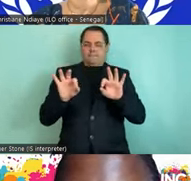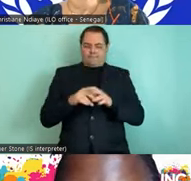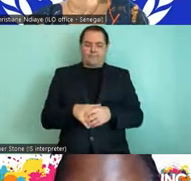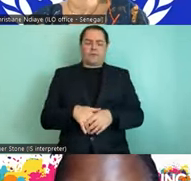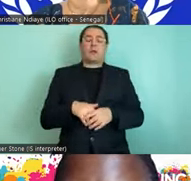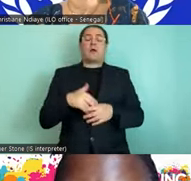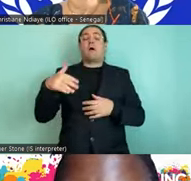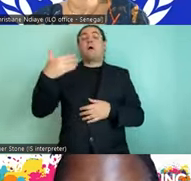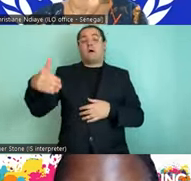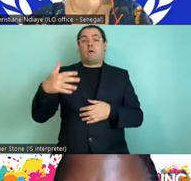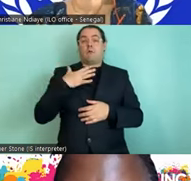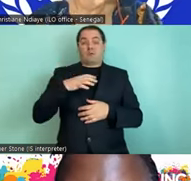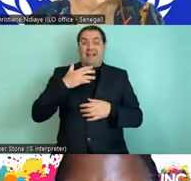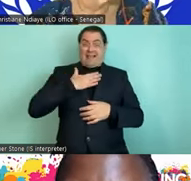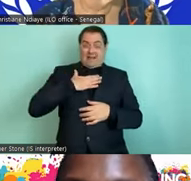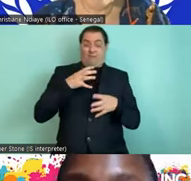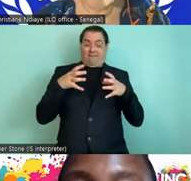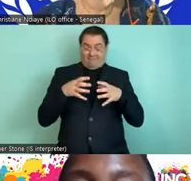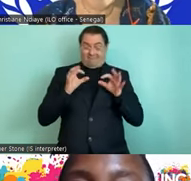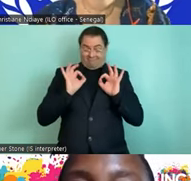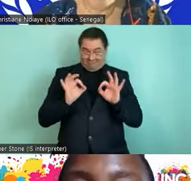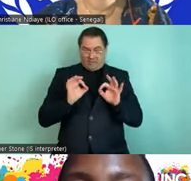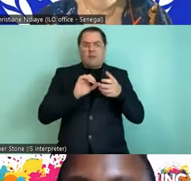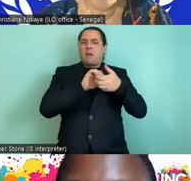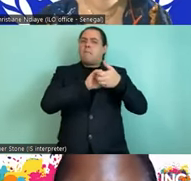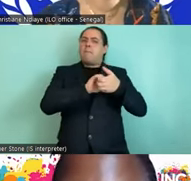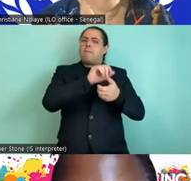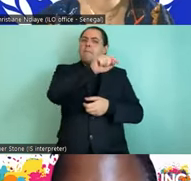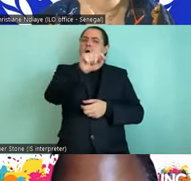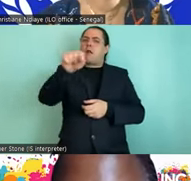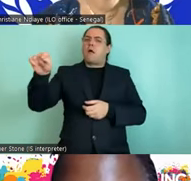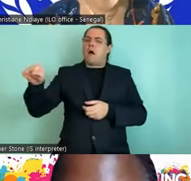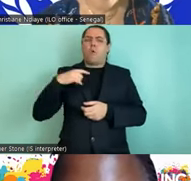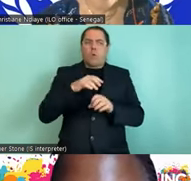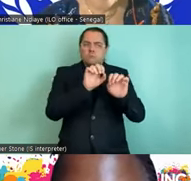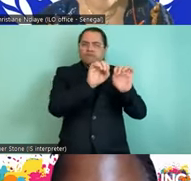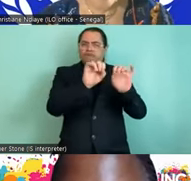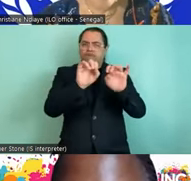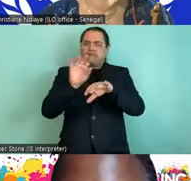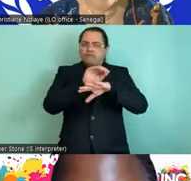our partners, because we have a whole host of partners across our value chain so we work